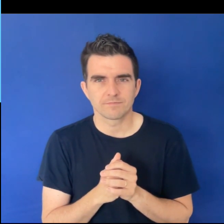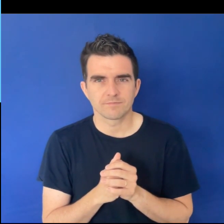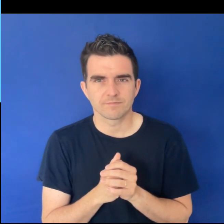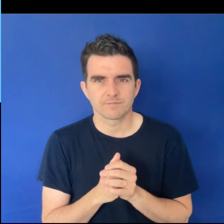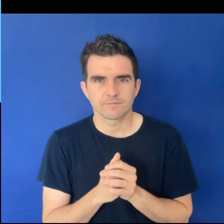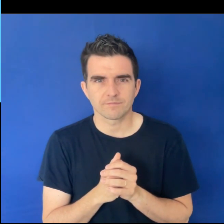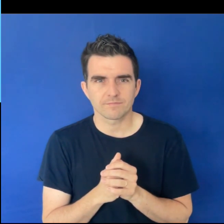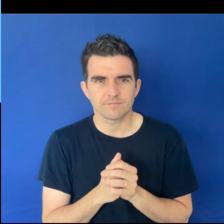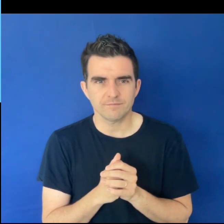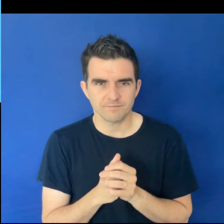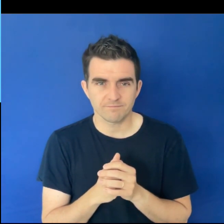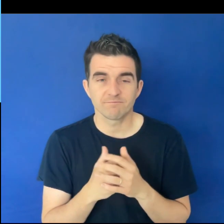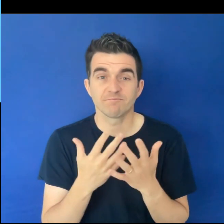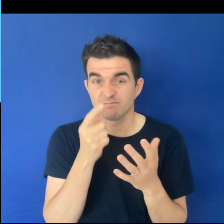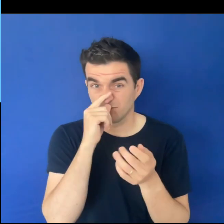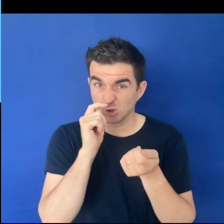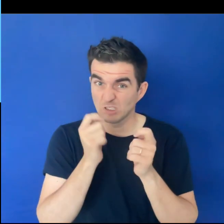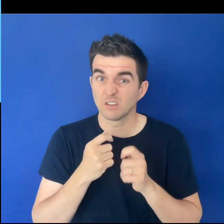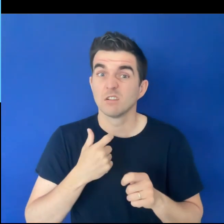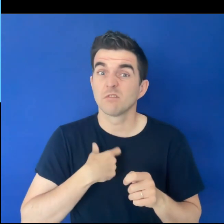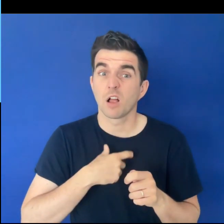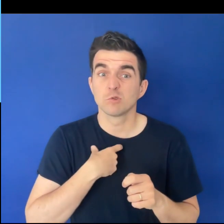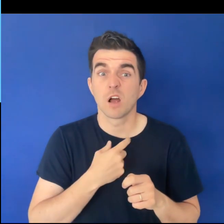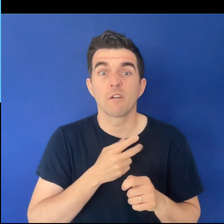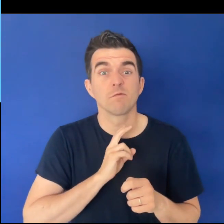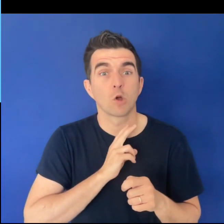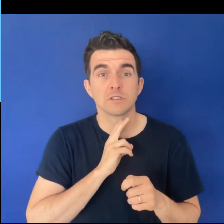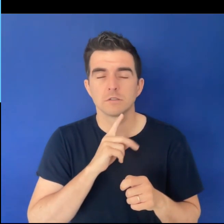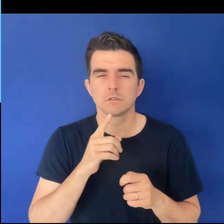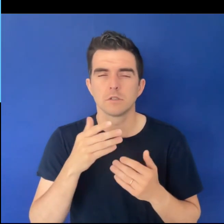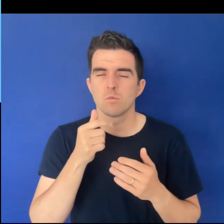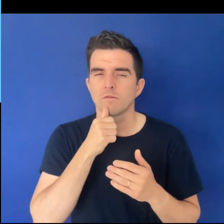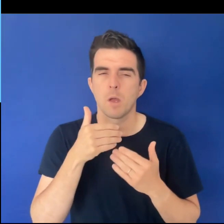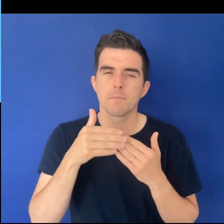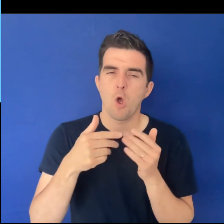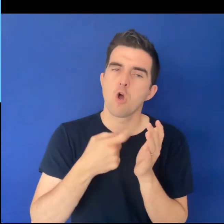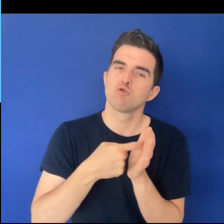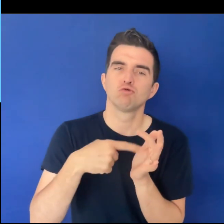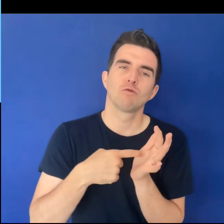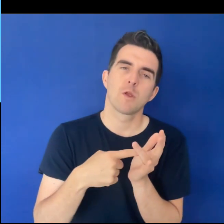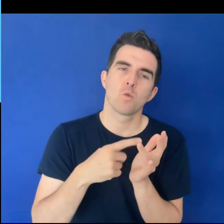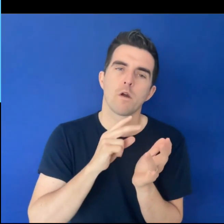and also change the character voices if you prefer more retro sounds, or none at all.